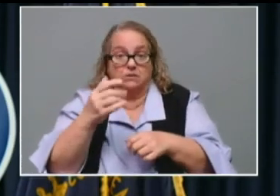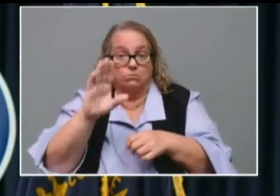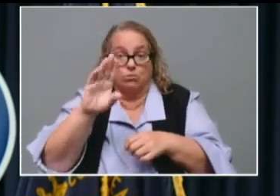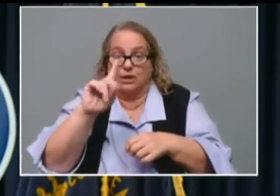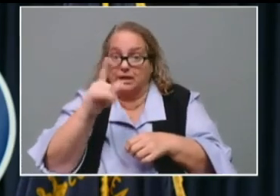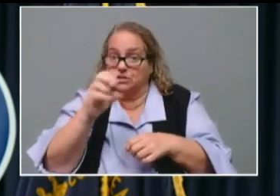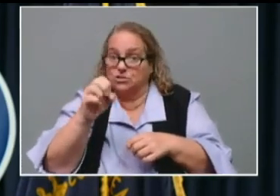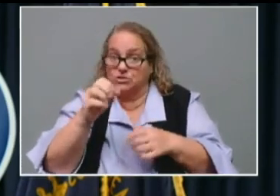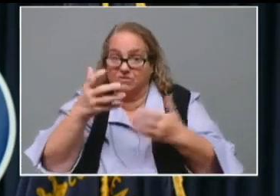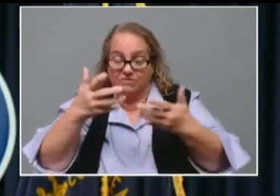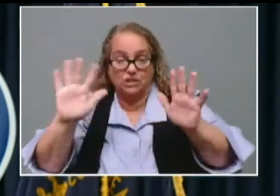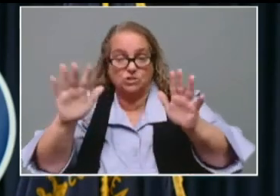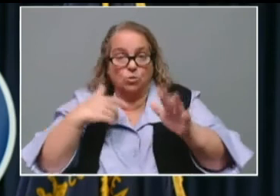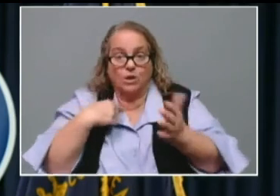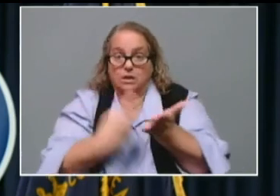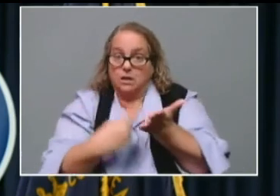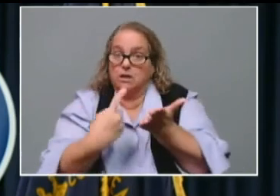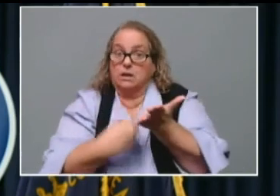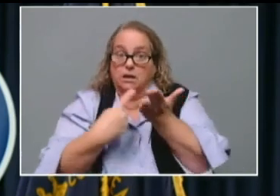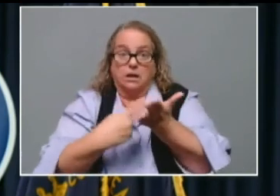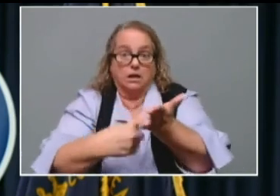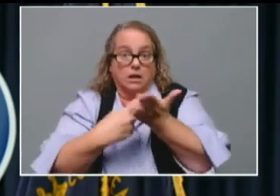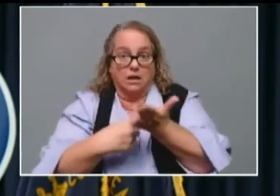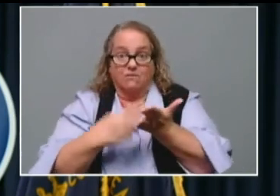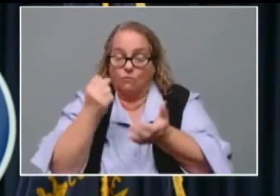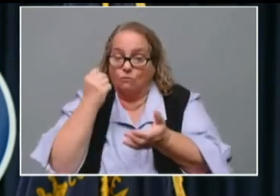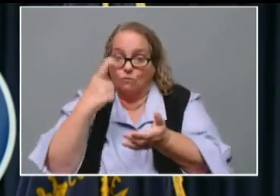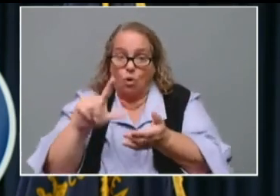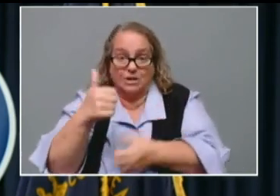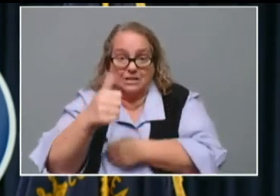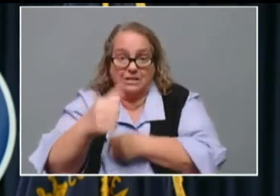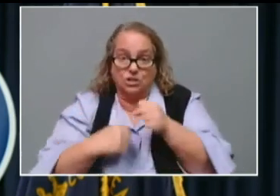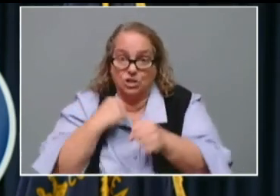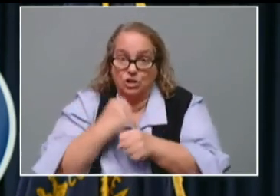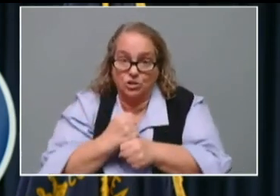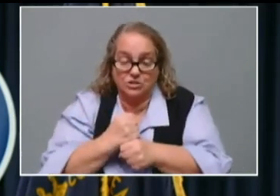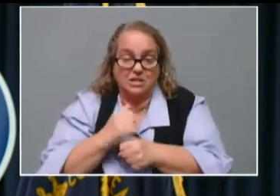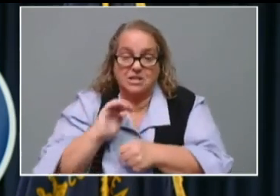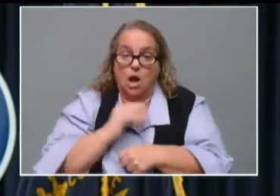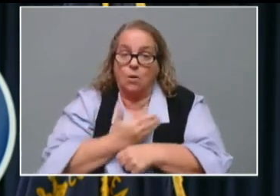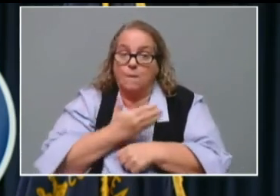our best opportunity to to do it. Um, I want to be the governor that gets this